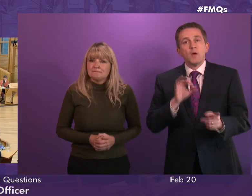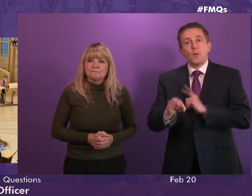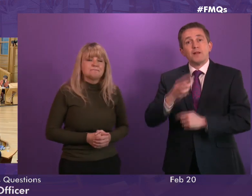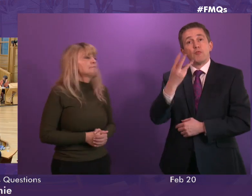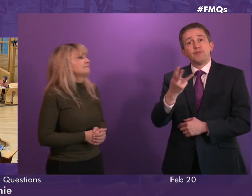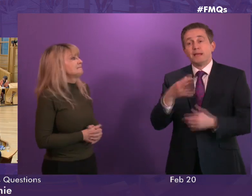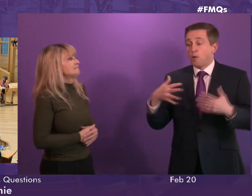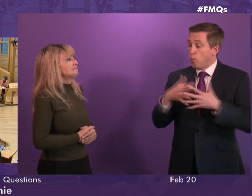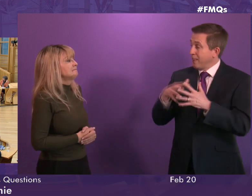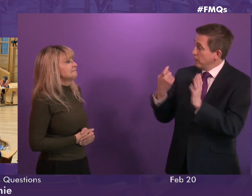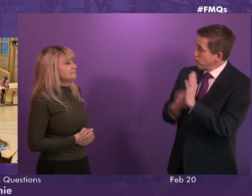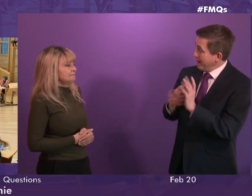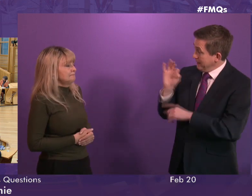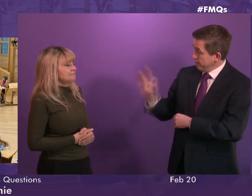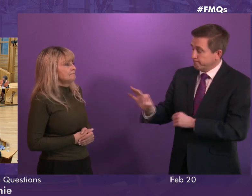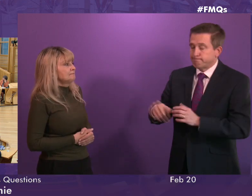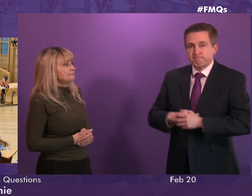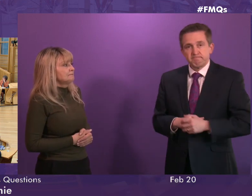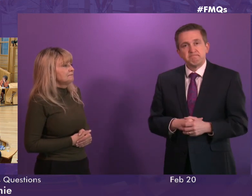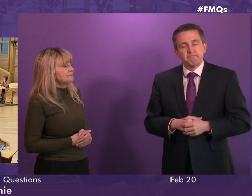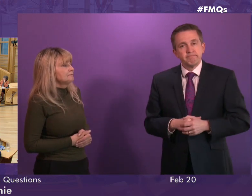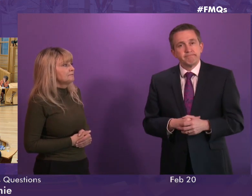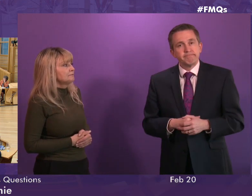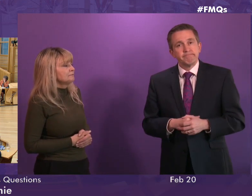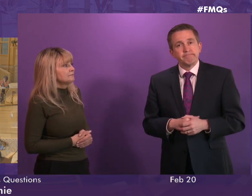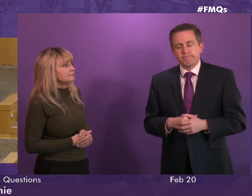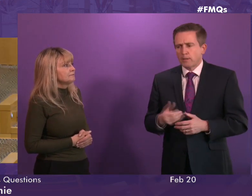Willie Rennie (North East Fife) (LD): I agreed with the First Minister when she